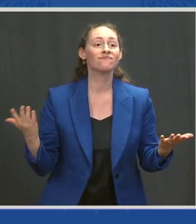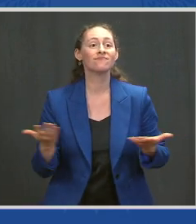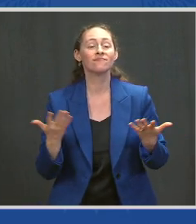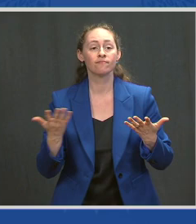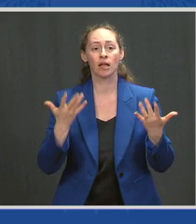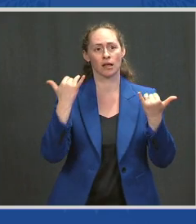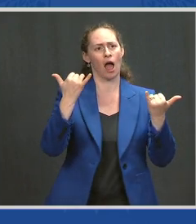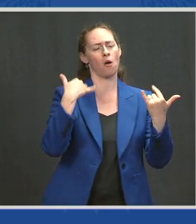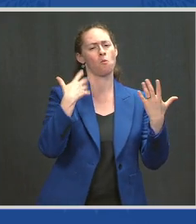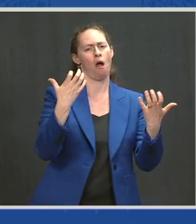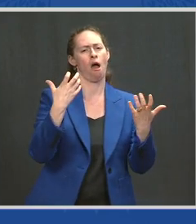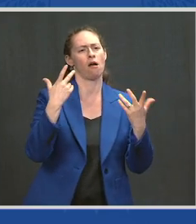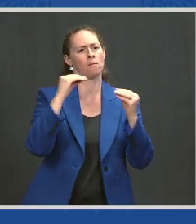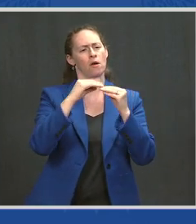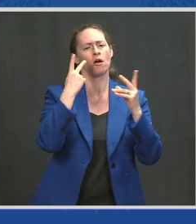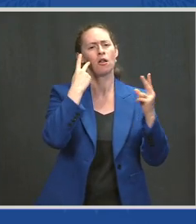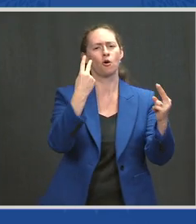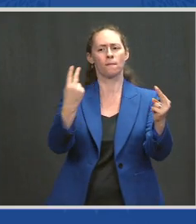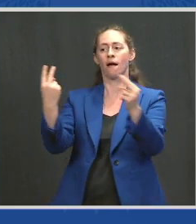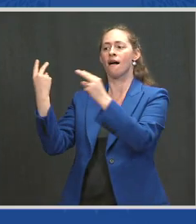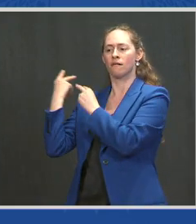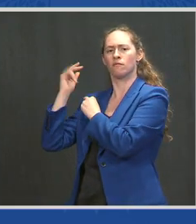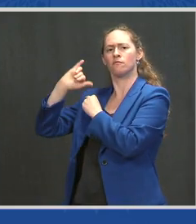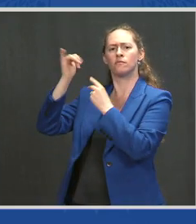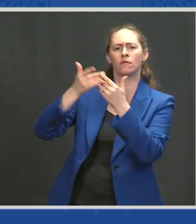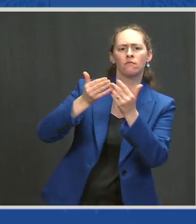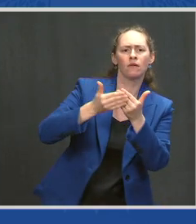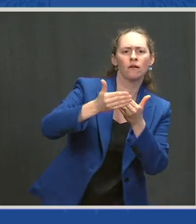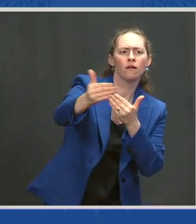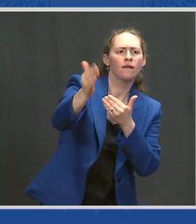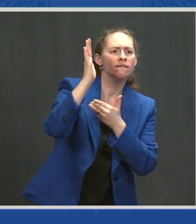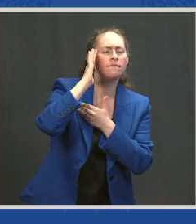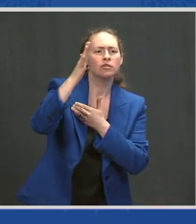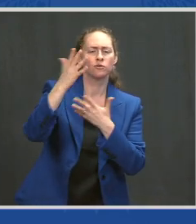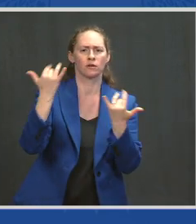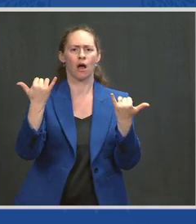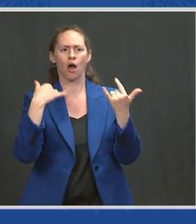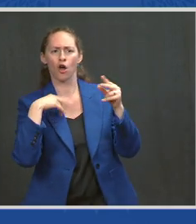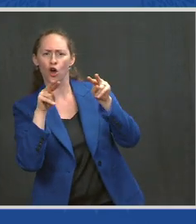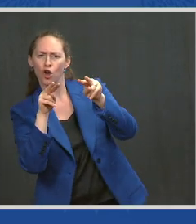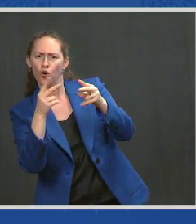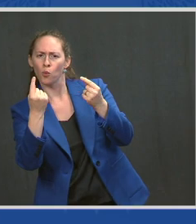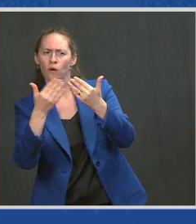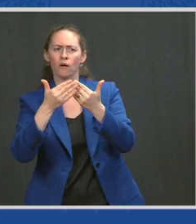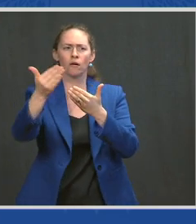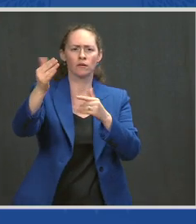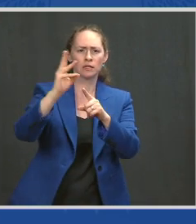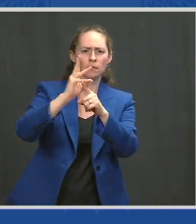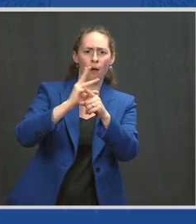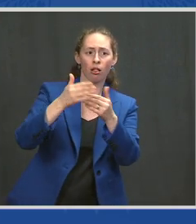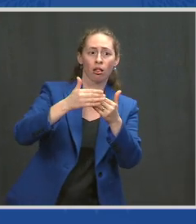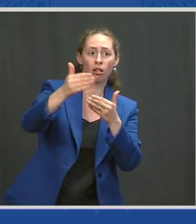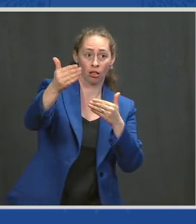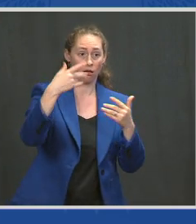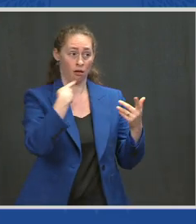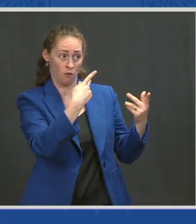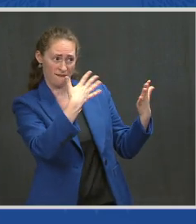look ahead in three to six months, and say, "Did the things we agreed to sit down and try to work out, did it work?